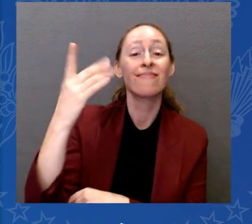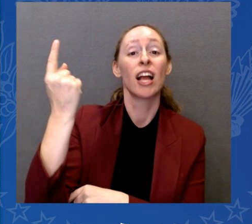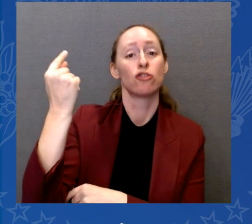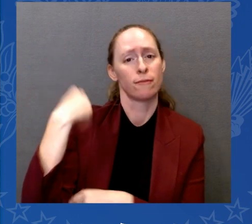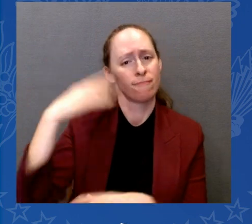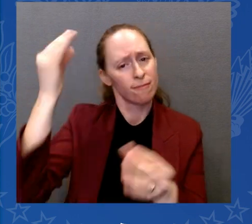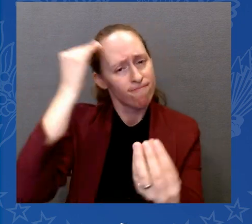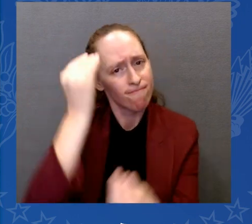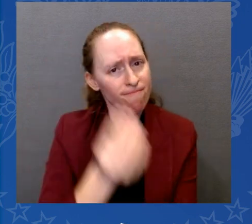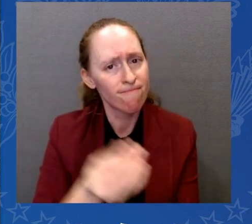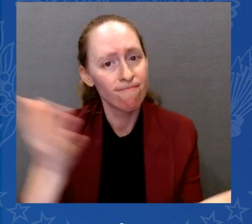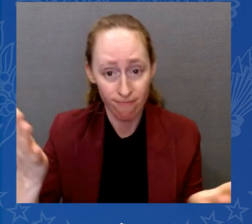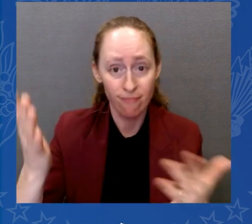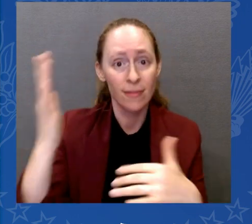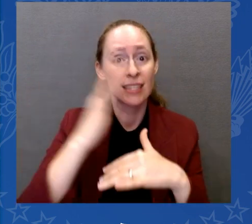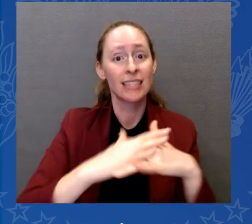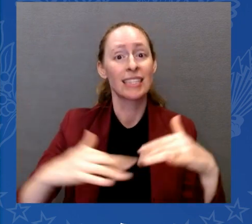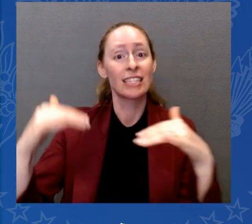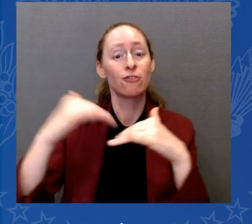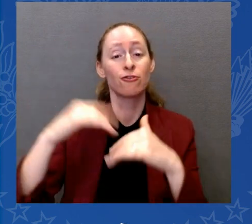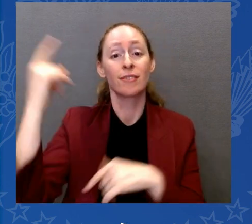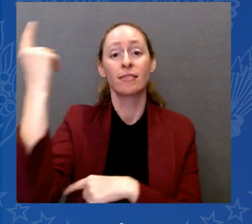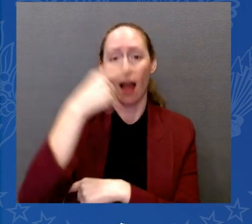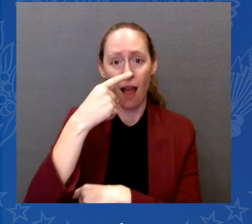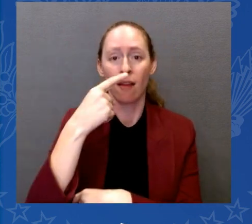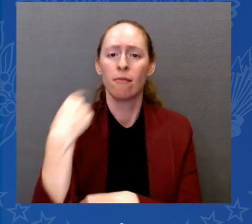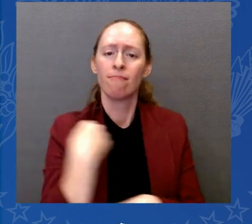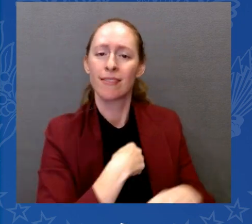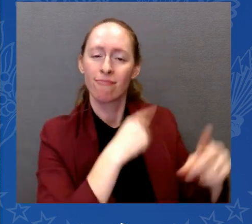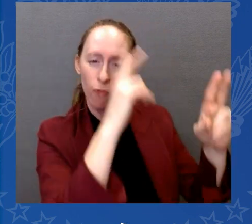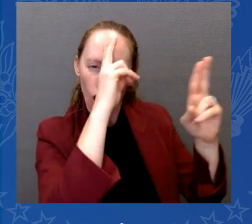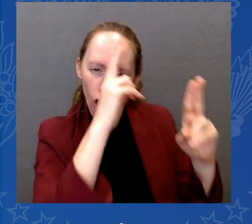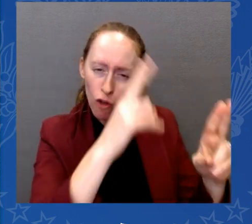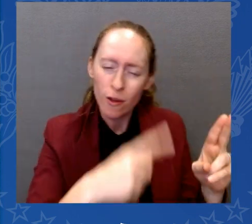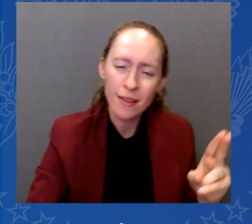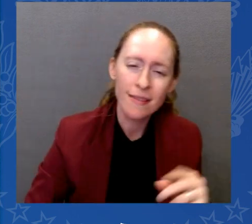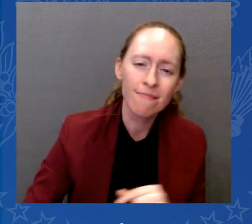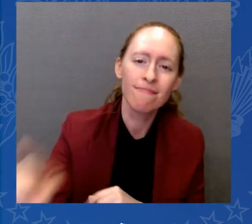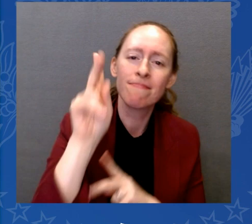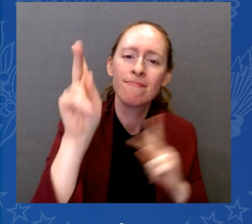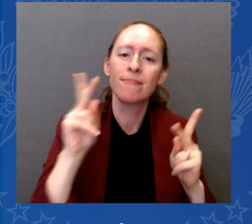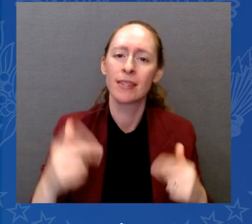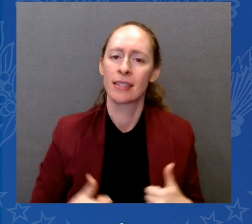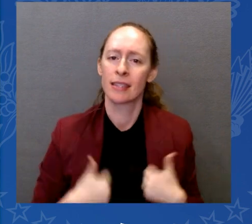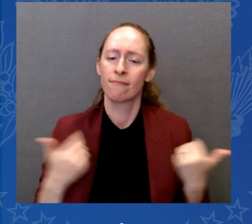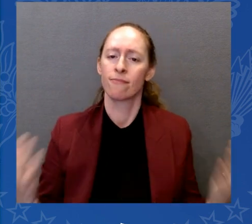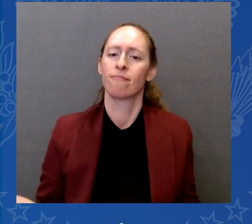to our society and acknowledge -- acknowledge the history of violence committed against them.